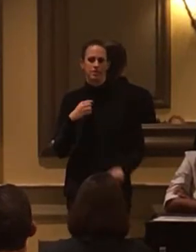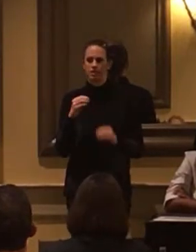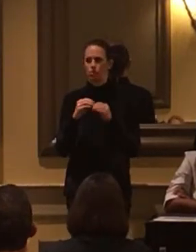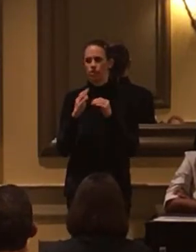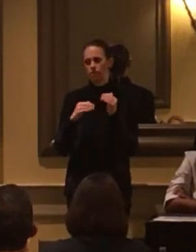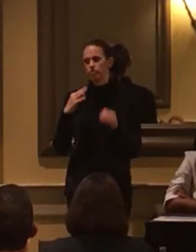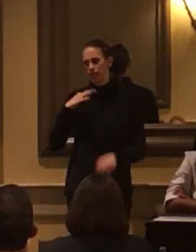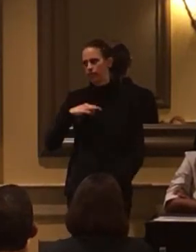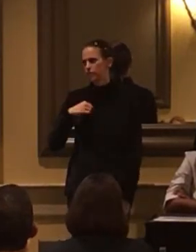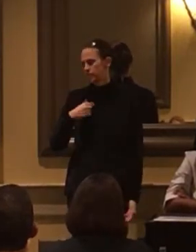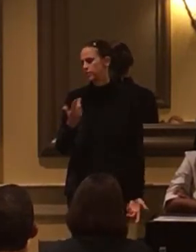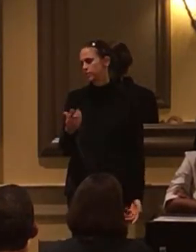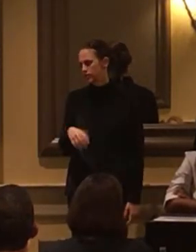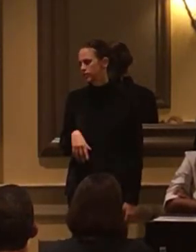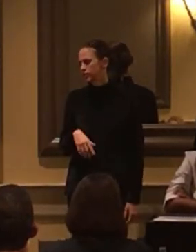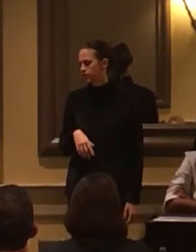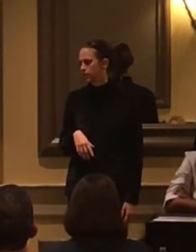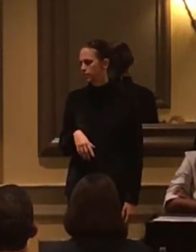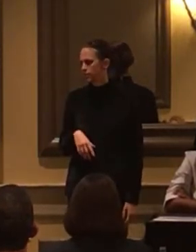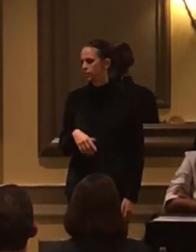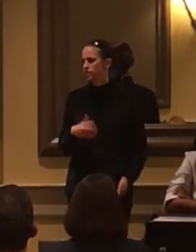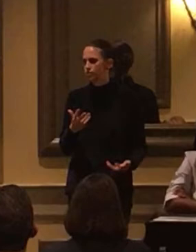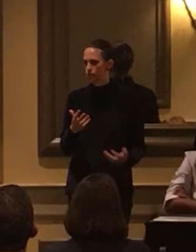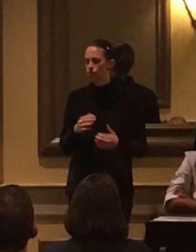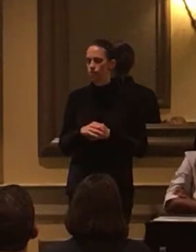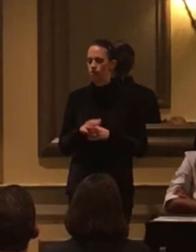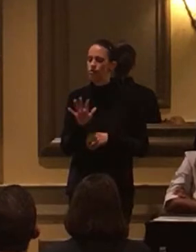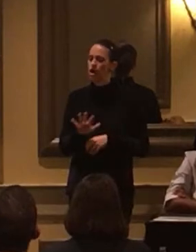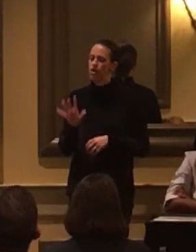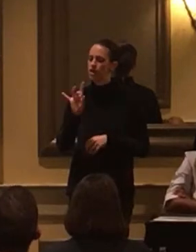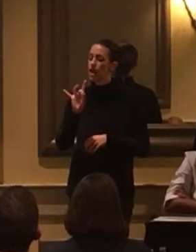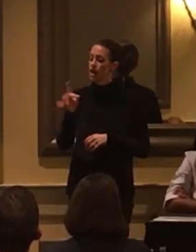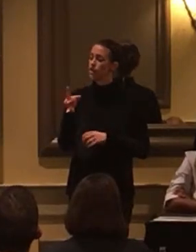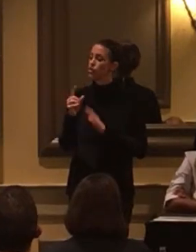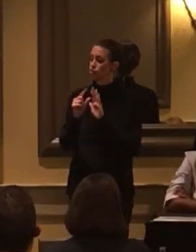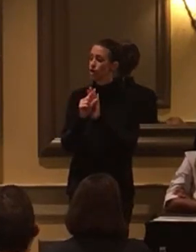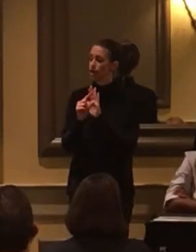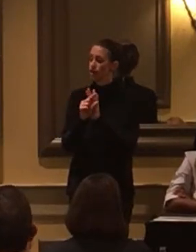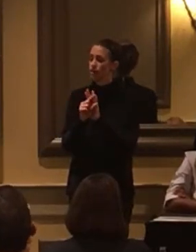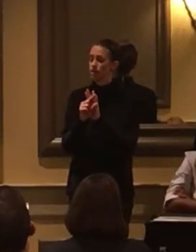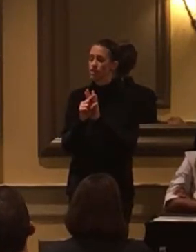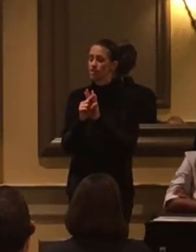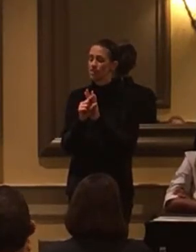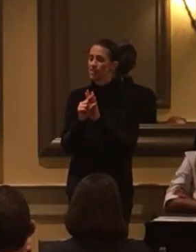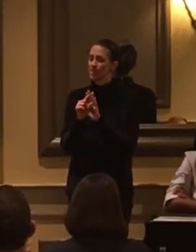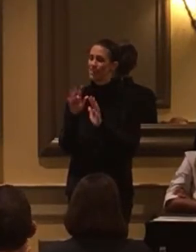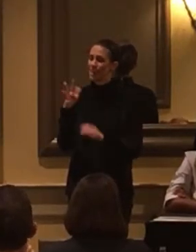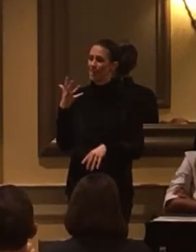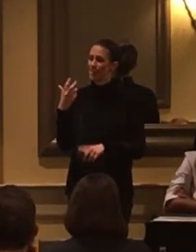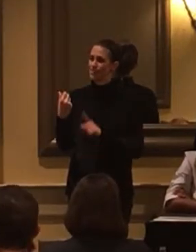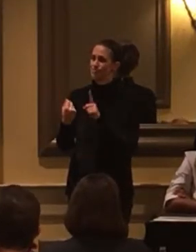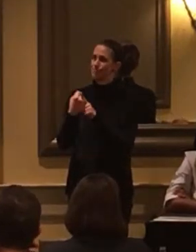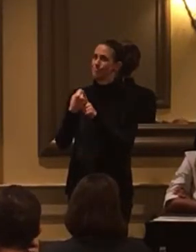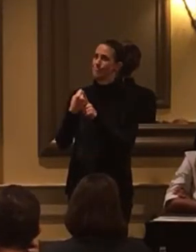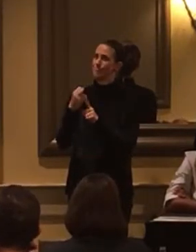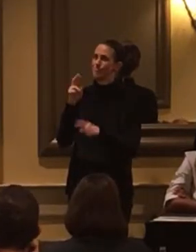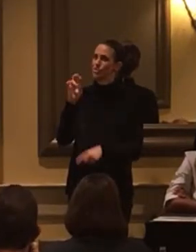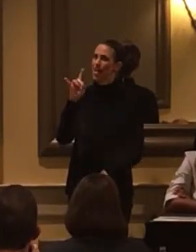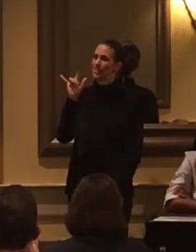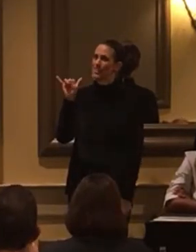So, around the 5th grade, it kind of hit me, like, the reality was really clear.